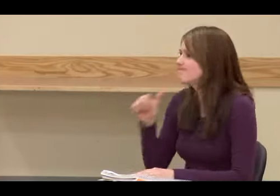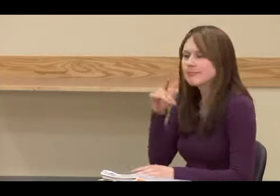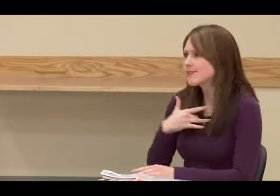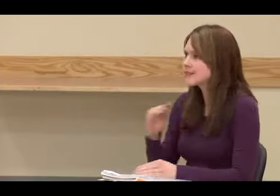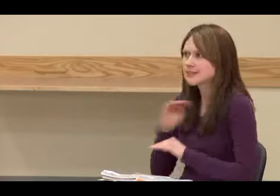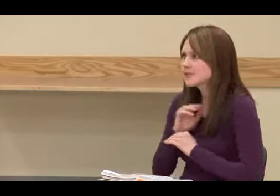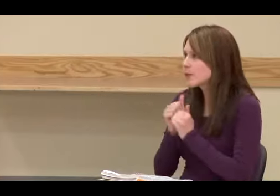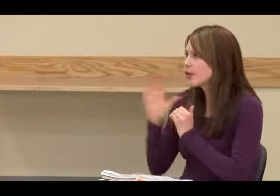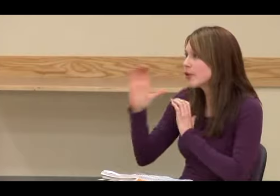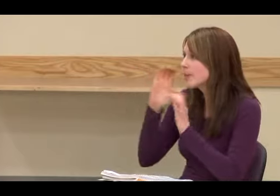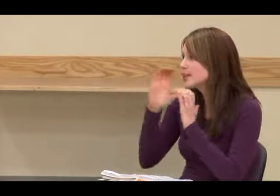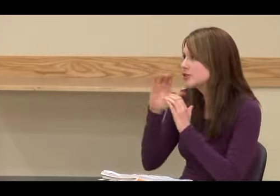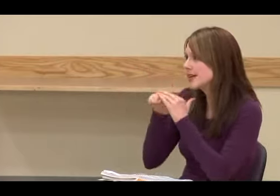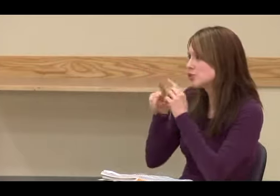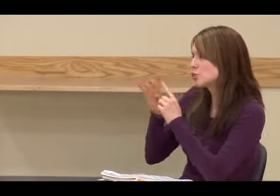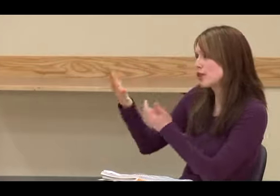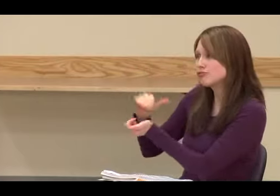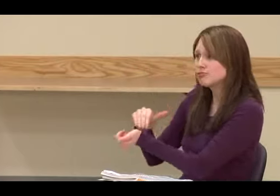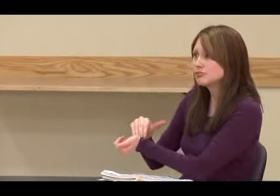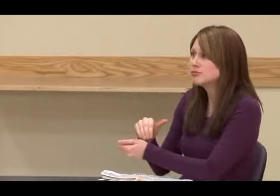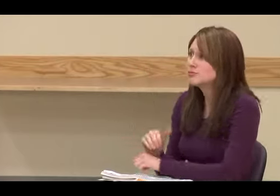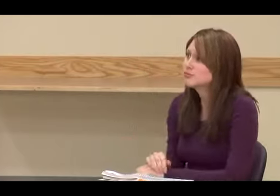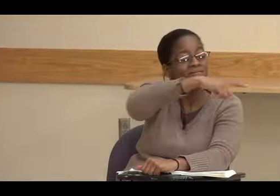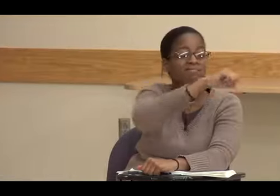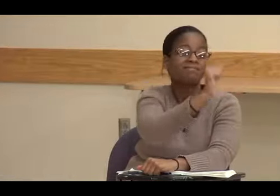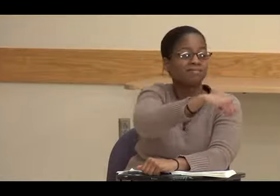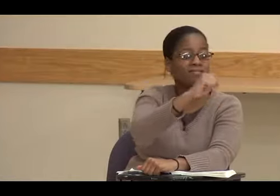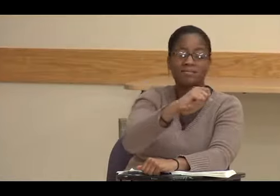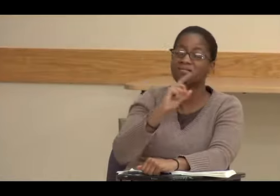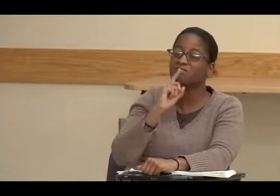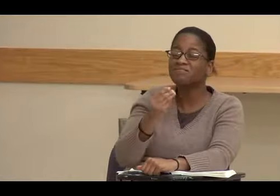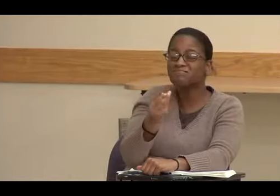with their communication with their doctor. Yeah.